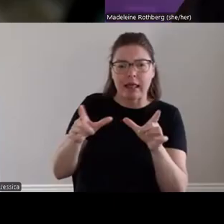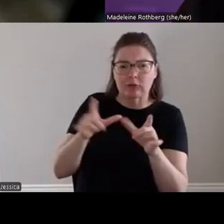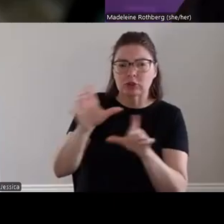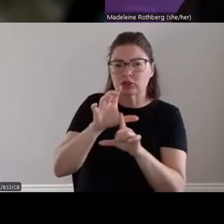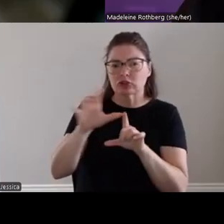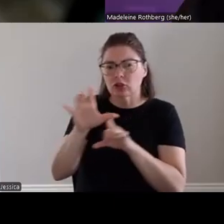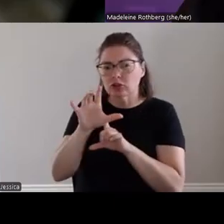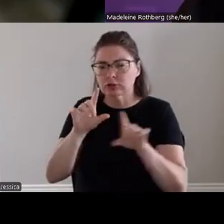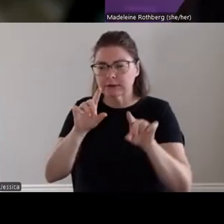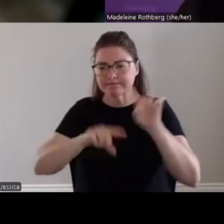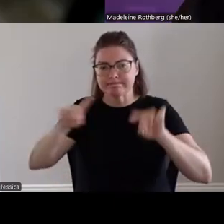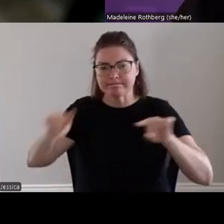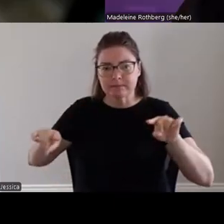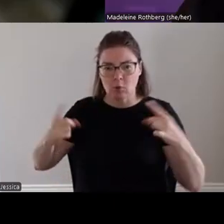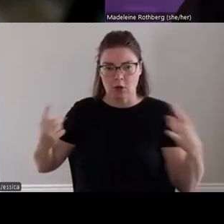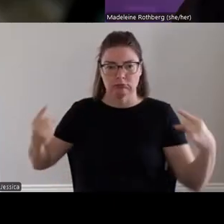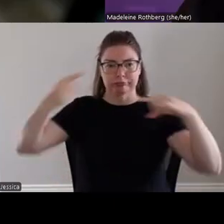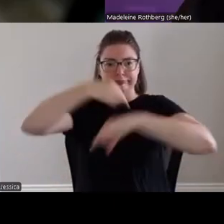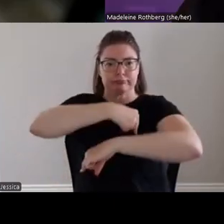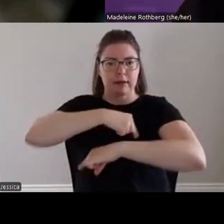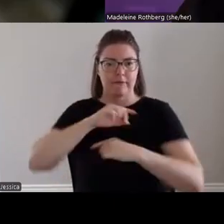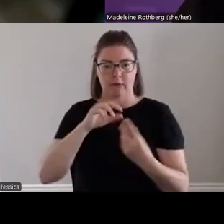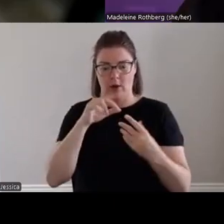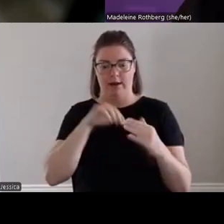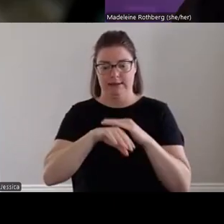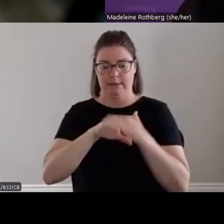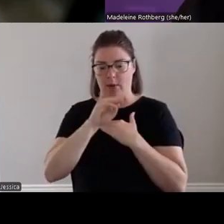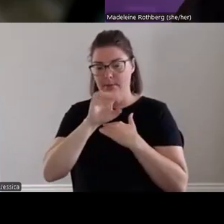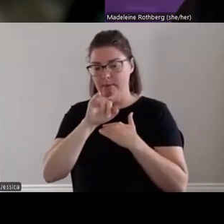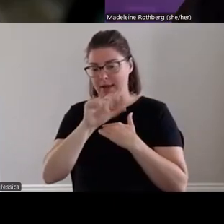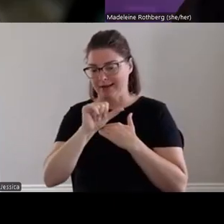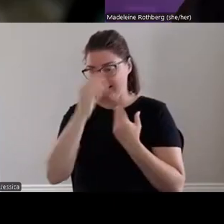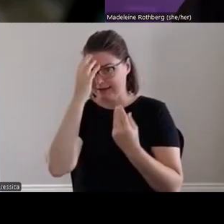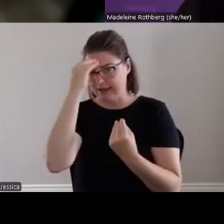when cross-mapping accessible metadata, um... across, like, systems or platforms